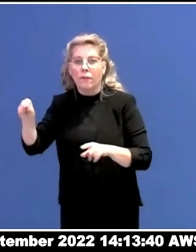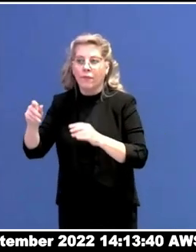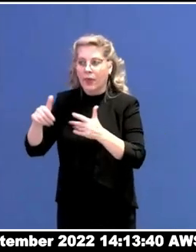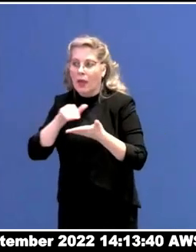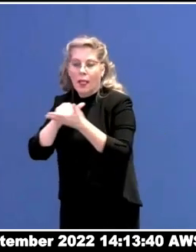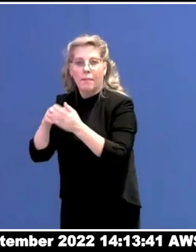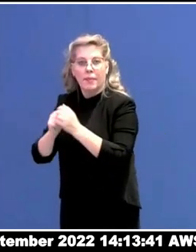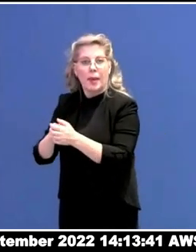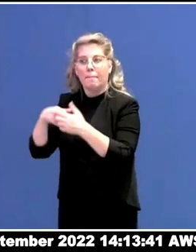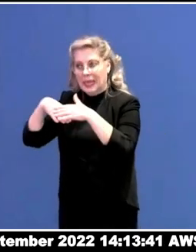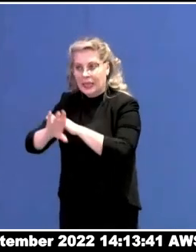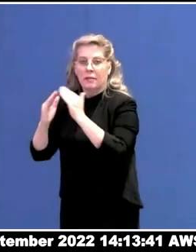So, when you are released, you have got to start again.